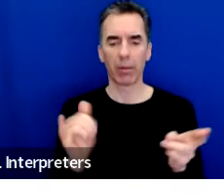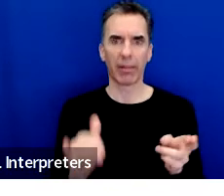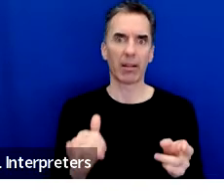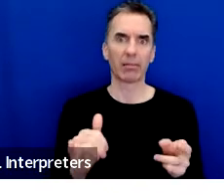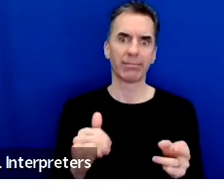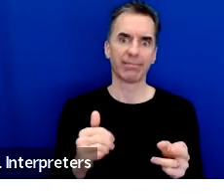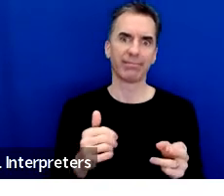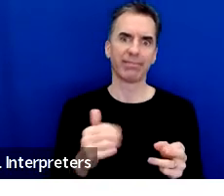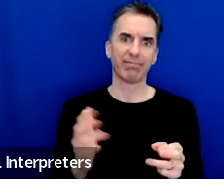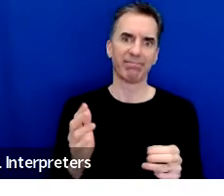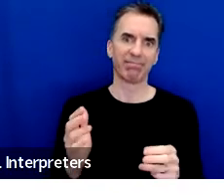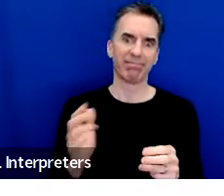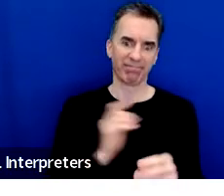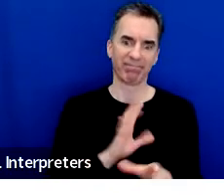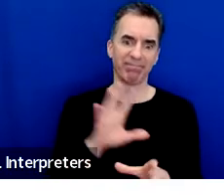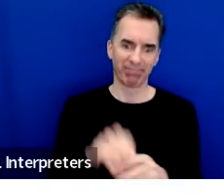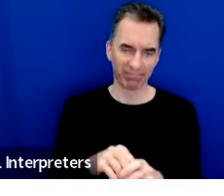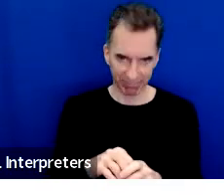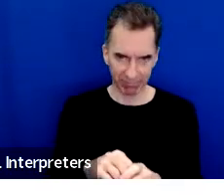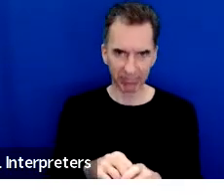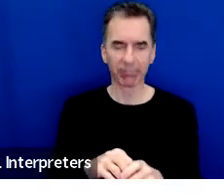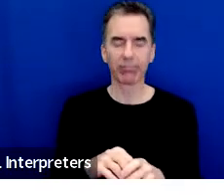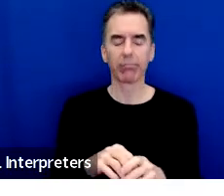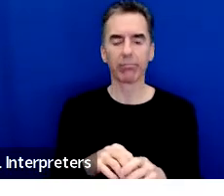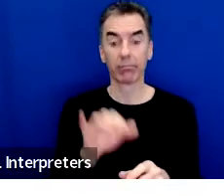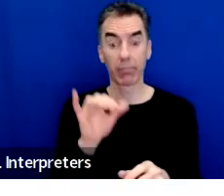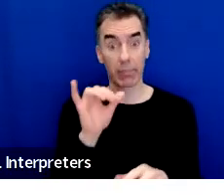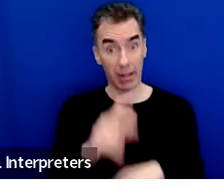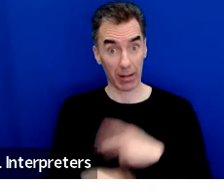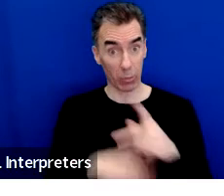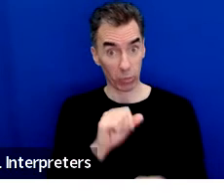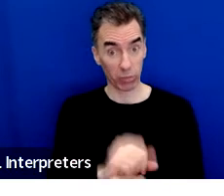And it was doing that kind of work that I started to think more about